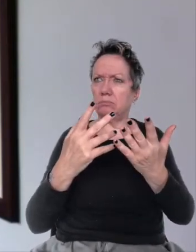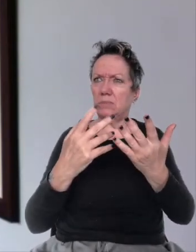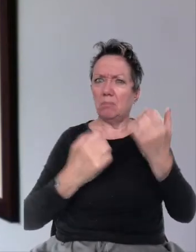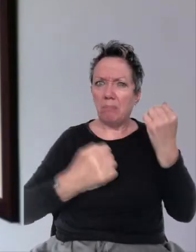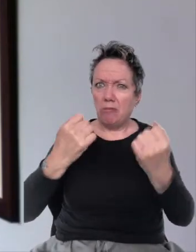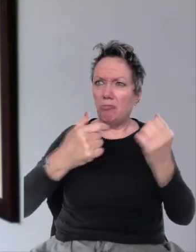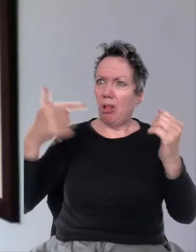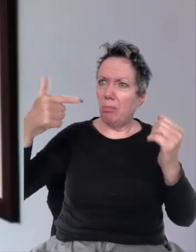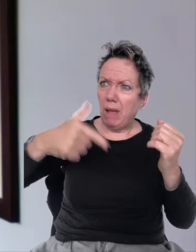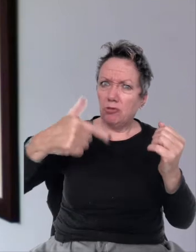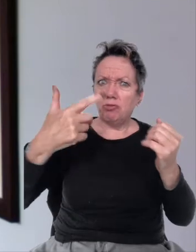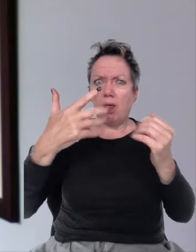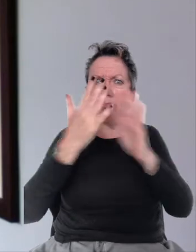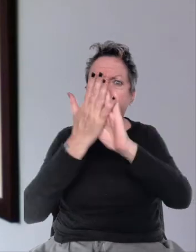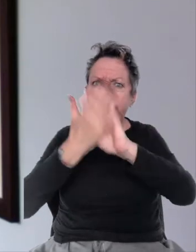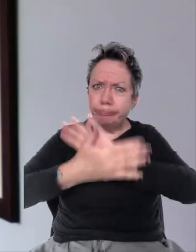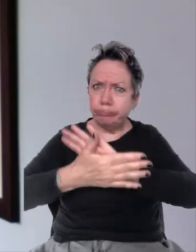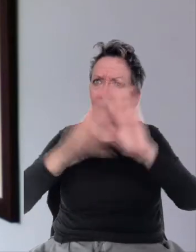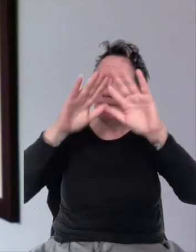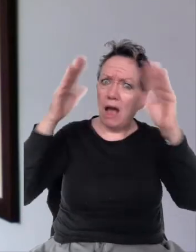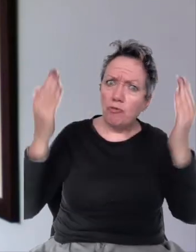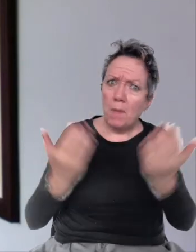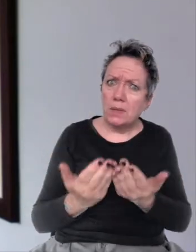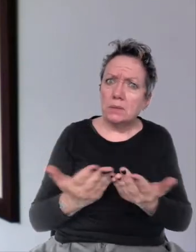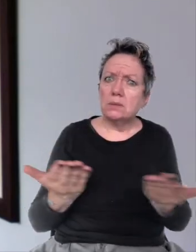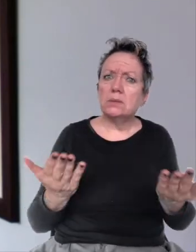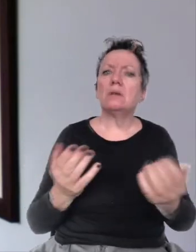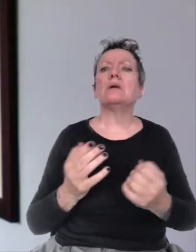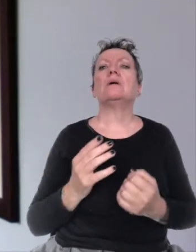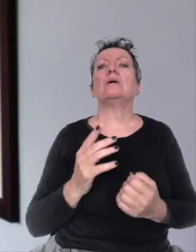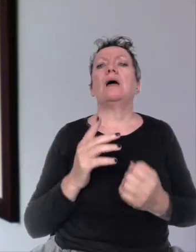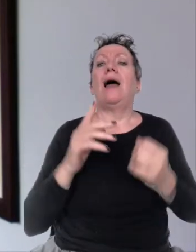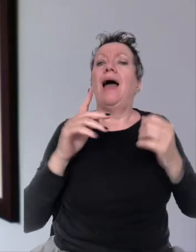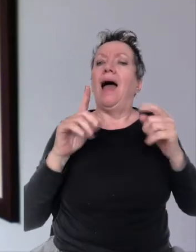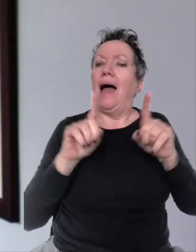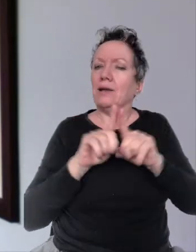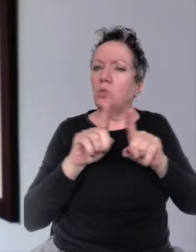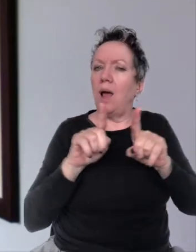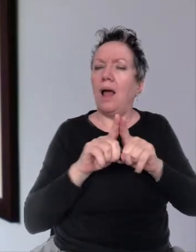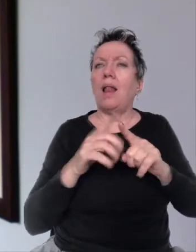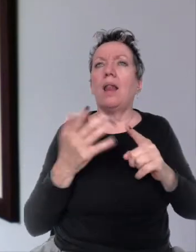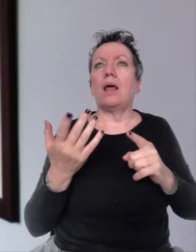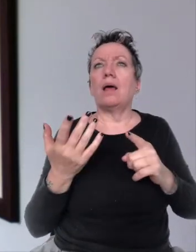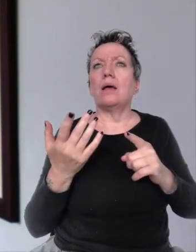uh, impact on the climate and thinking also about through, um, the concept of